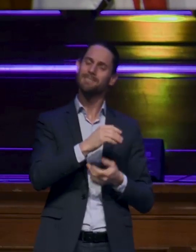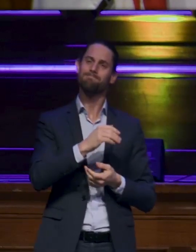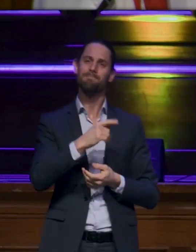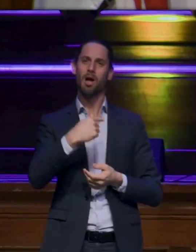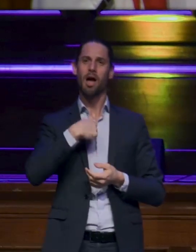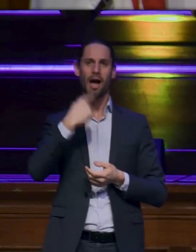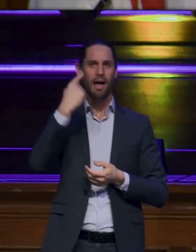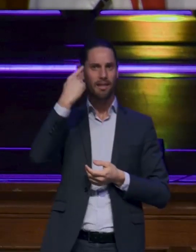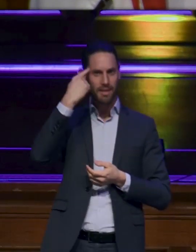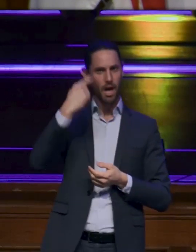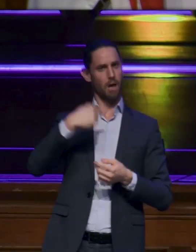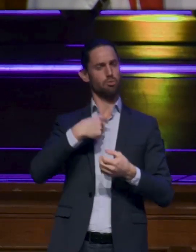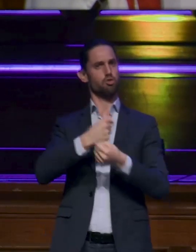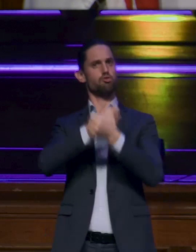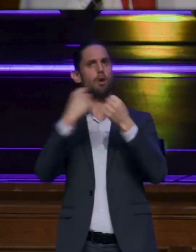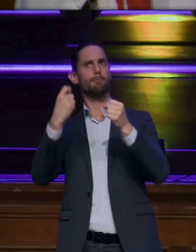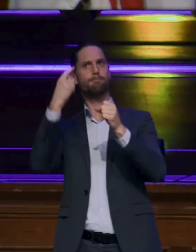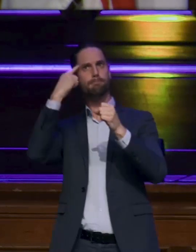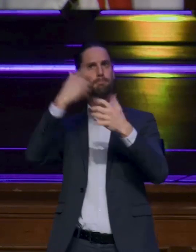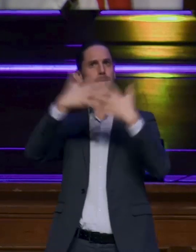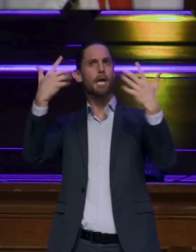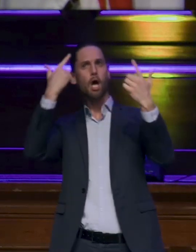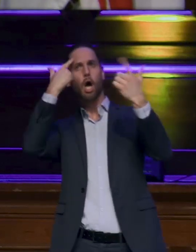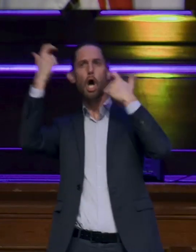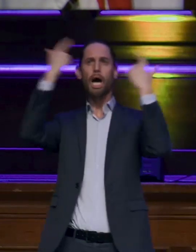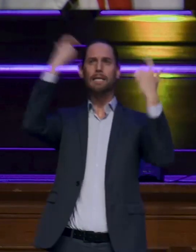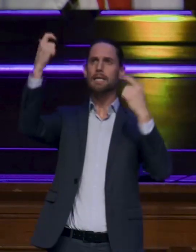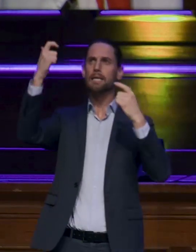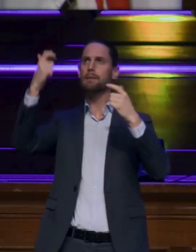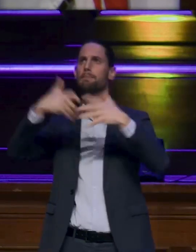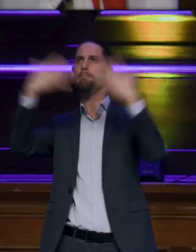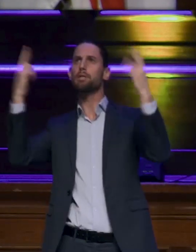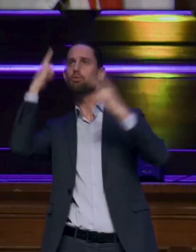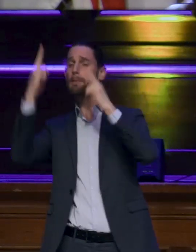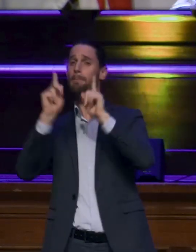idealist which I am I'm also a pragmatist so whilst have these great